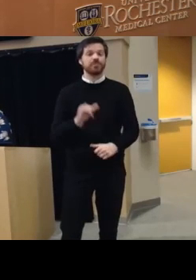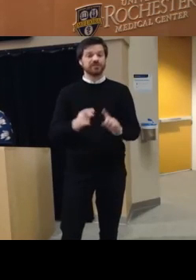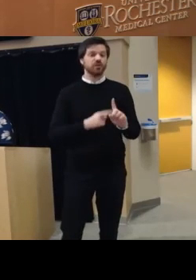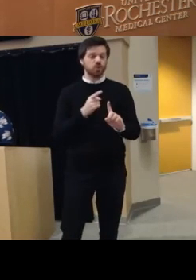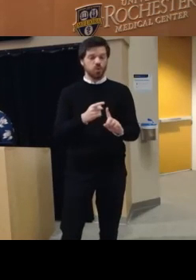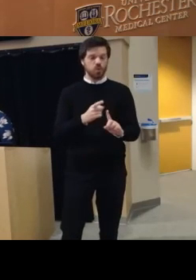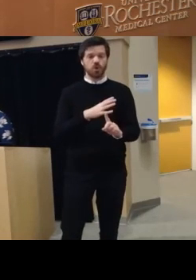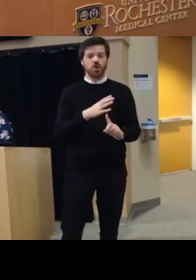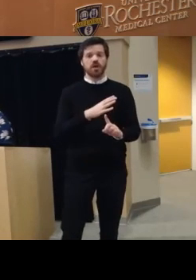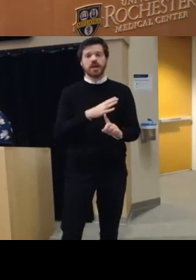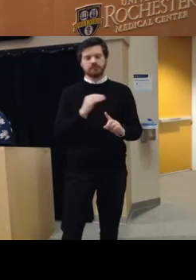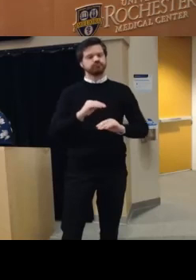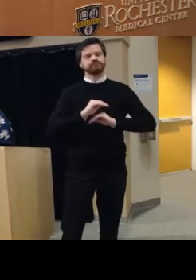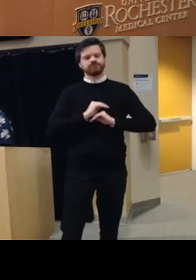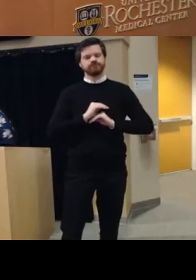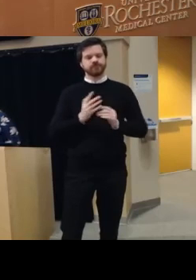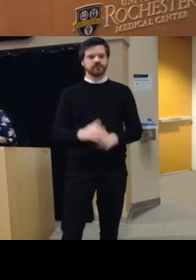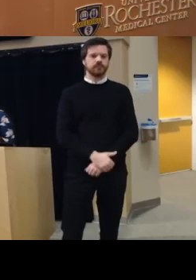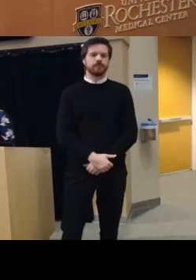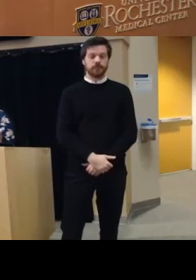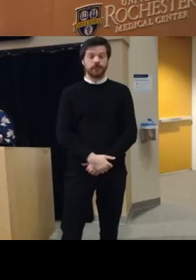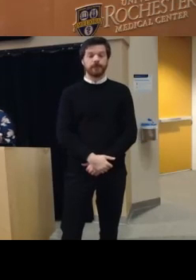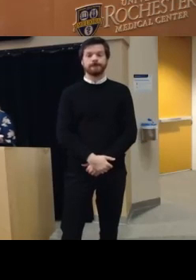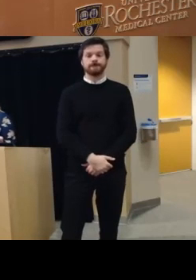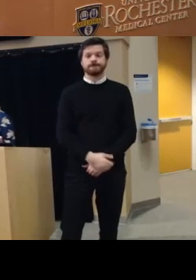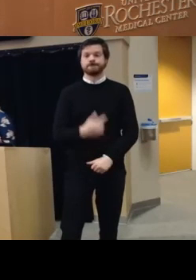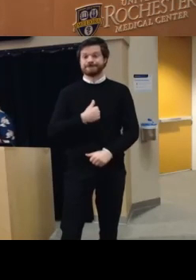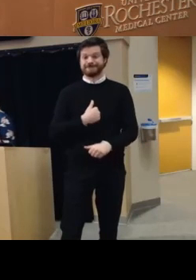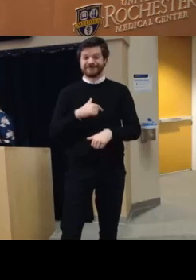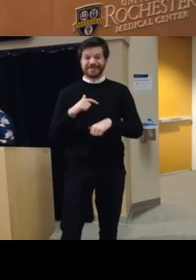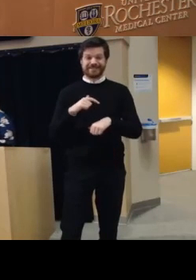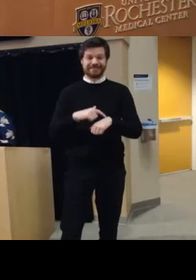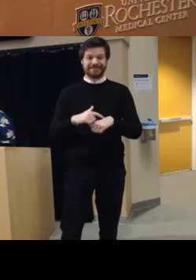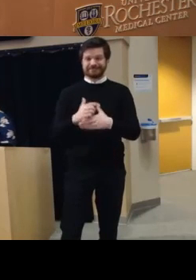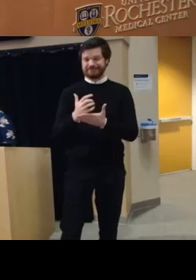a really sad base level um so um we're running a little bit short on time but we're happy to take